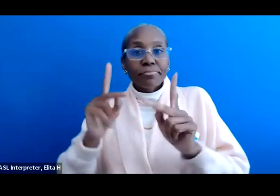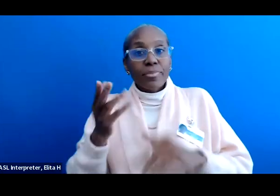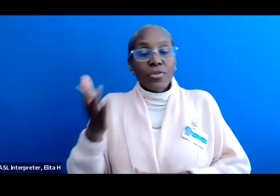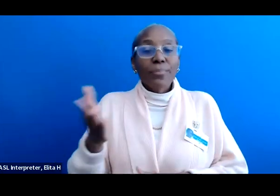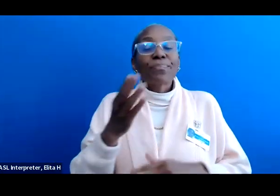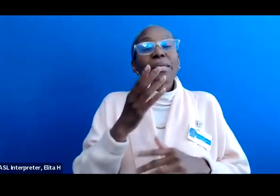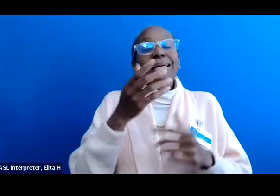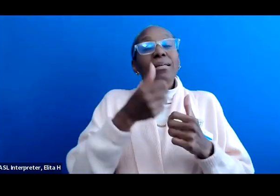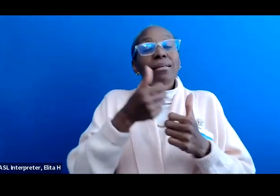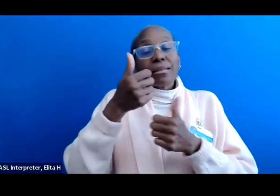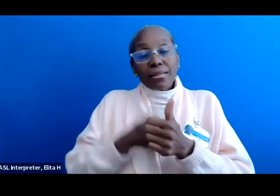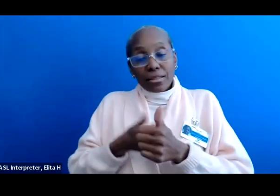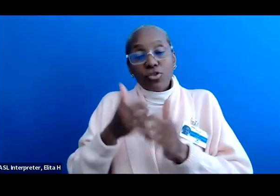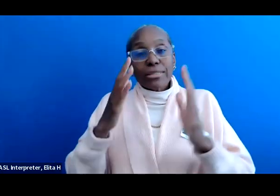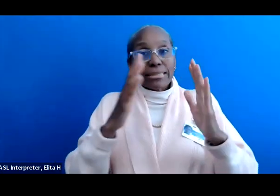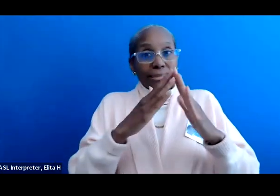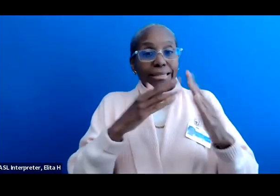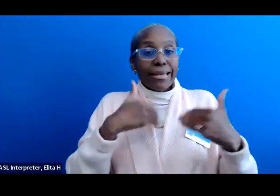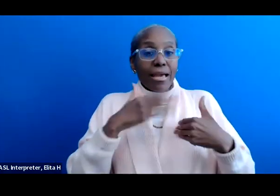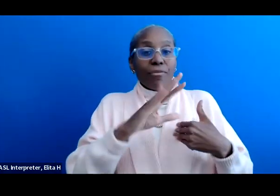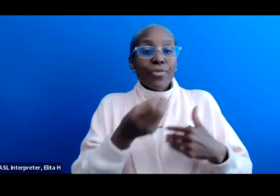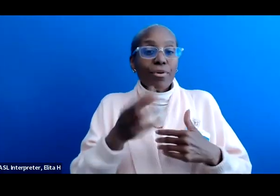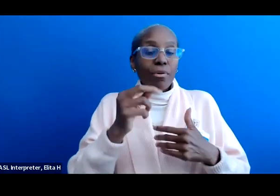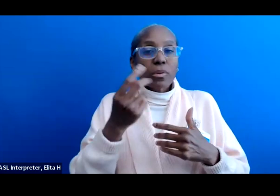Each city will have something a little bit different.